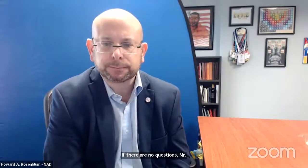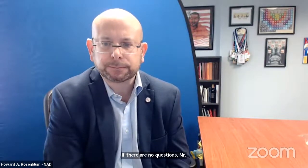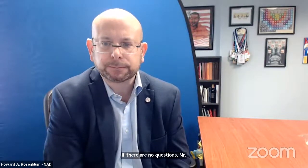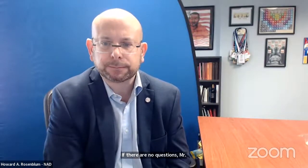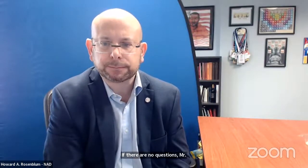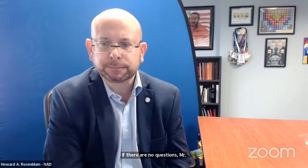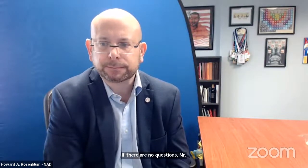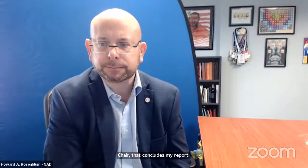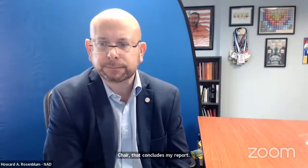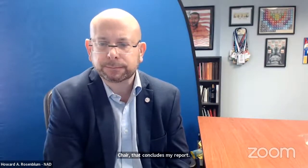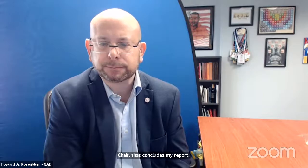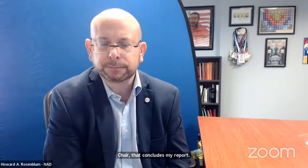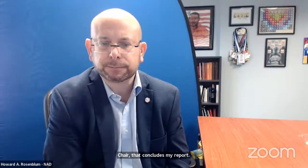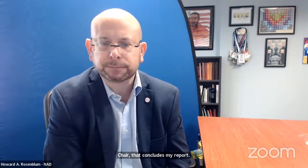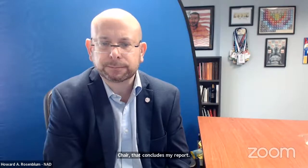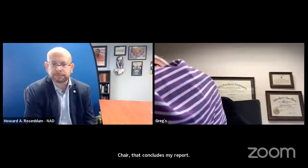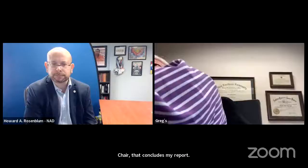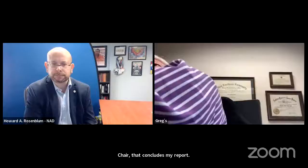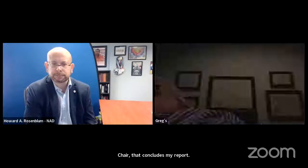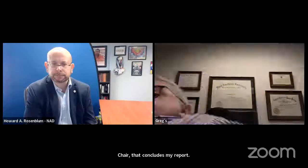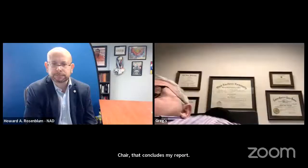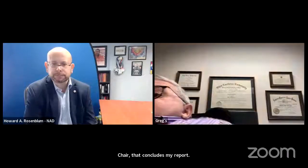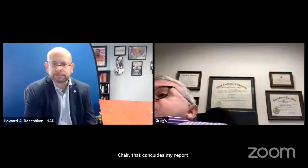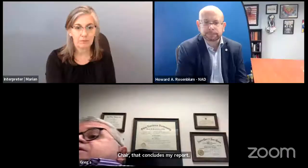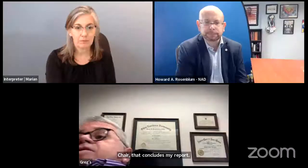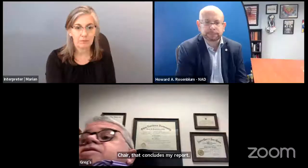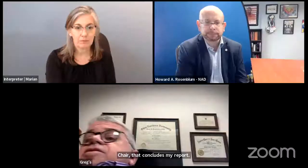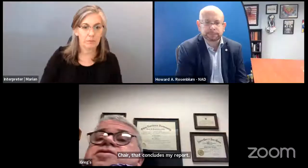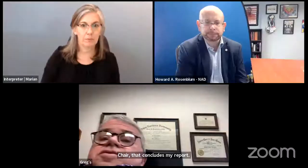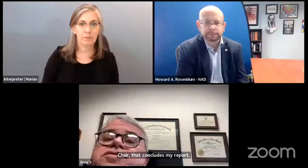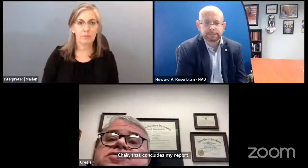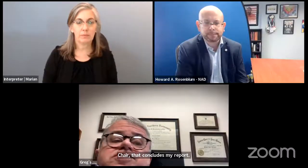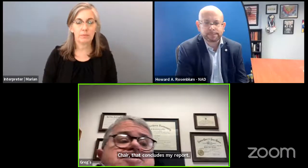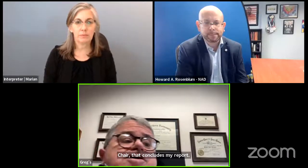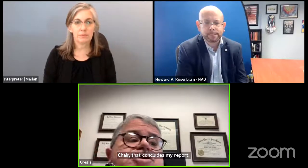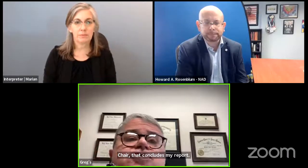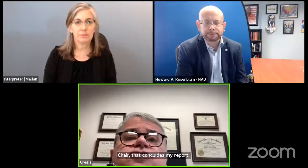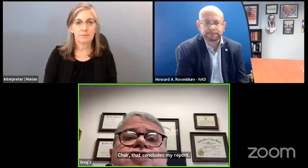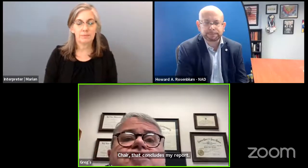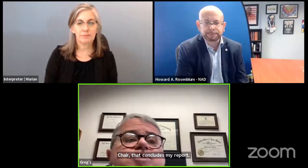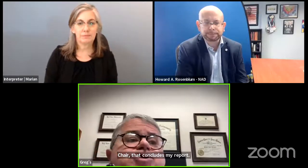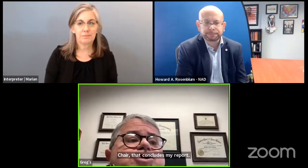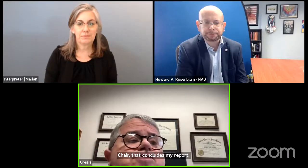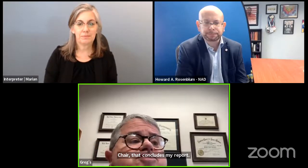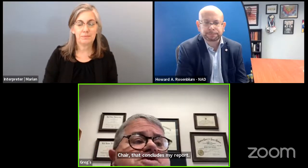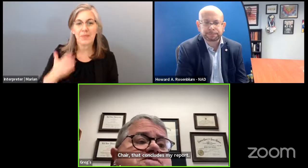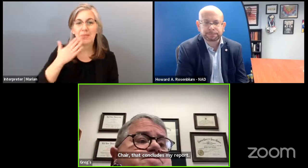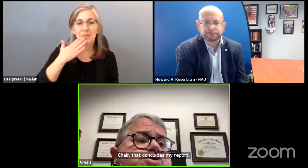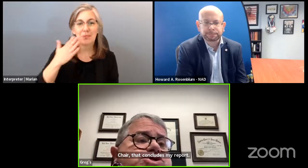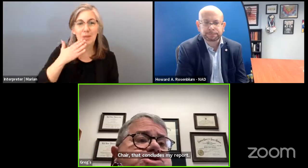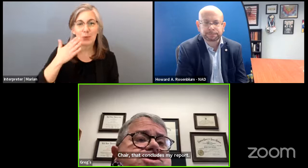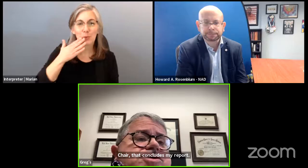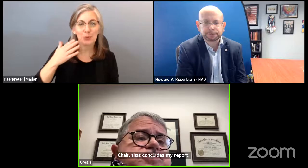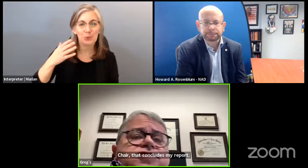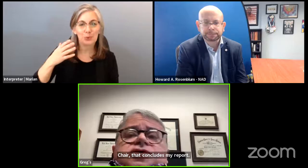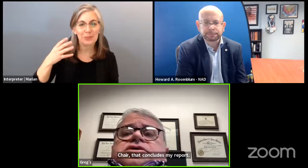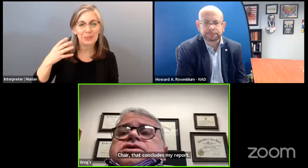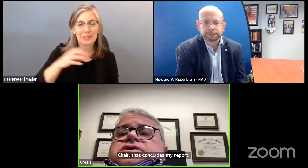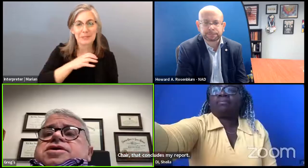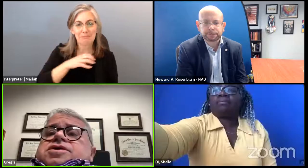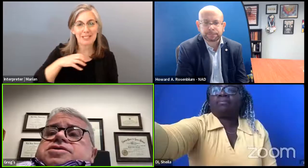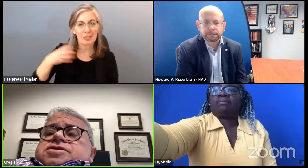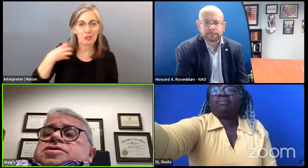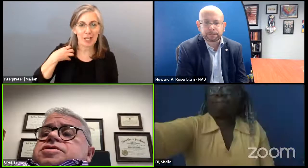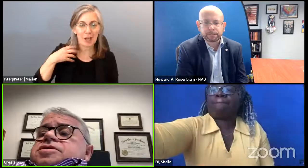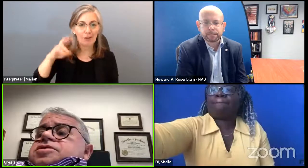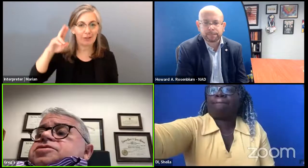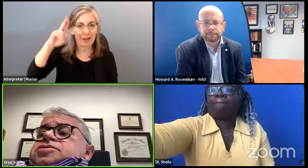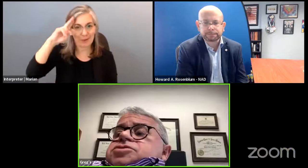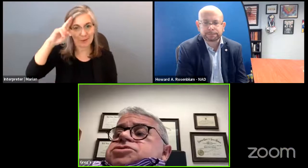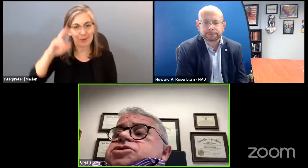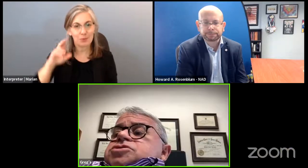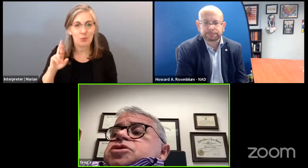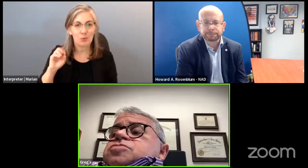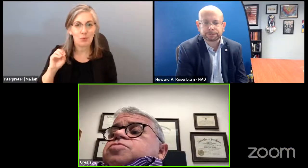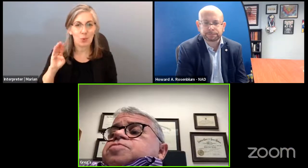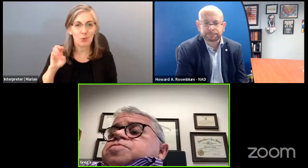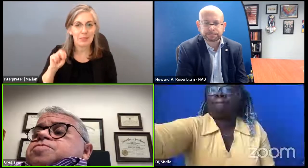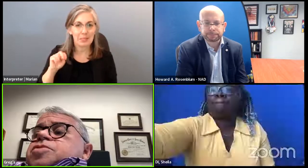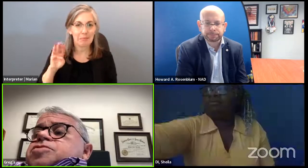Thank you, Chairman Rosenblum, we appreciate that.